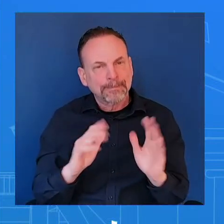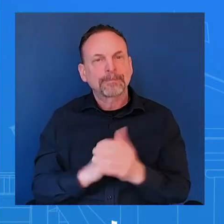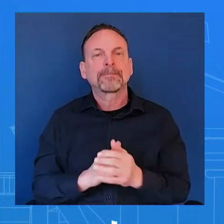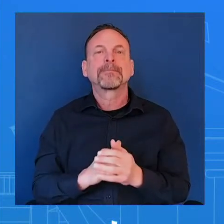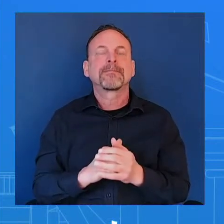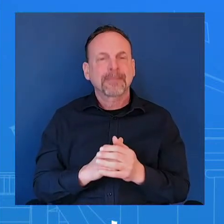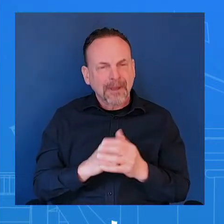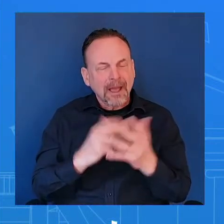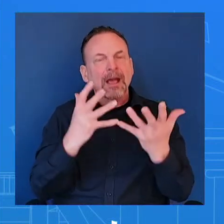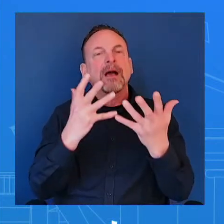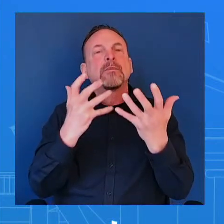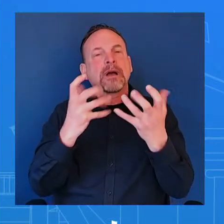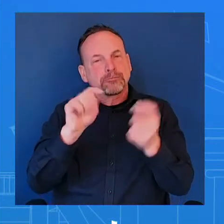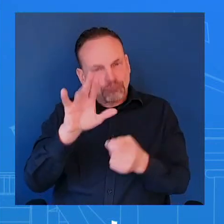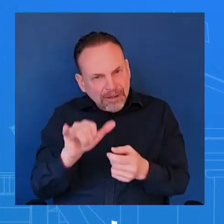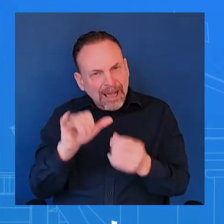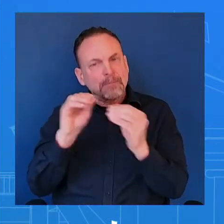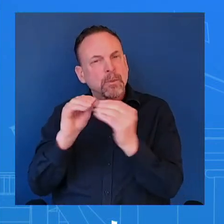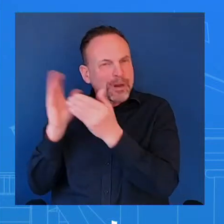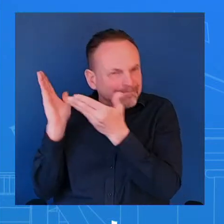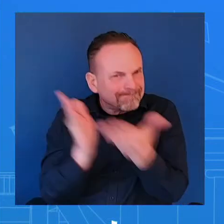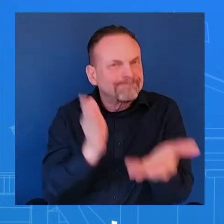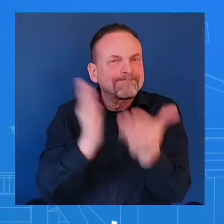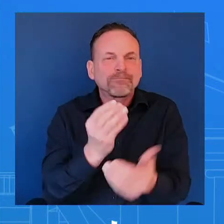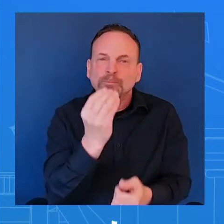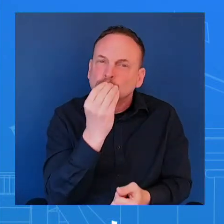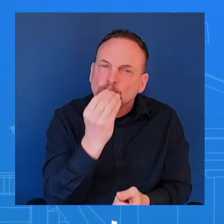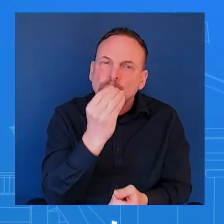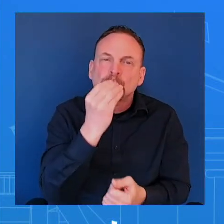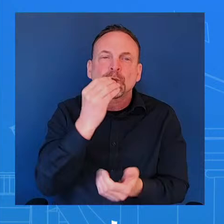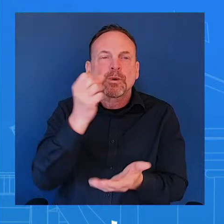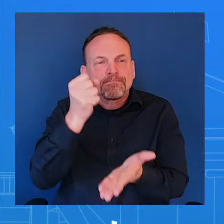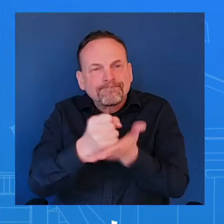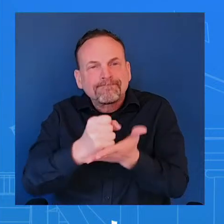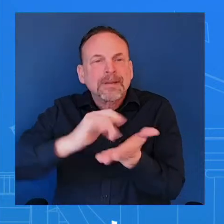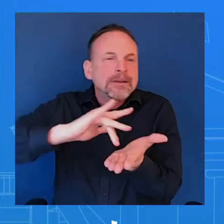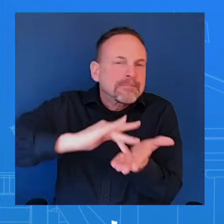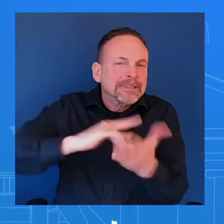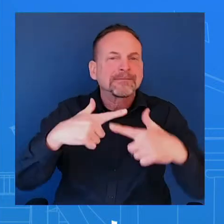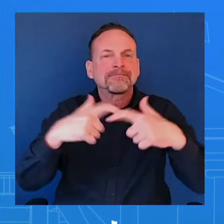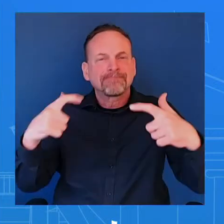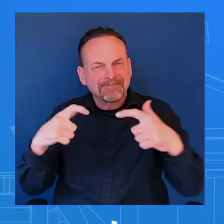The President and Vice President committed -- are committed to continue engaging with these leaders moving forward.